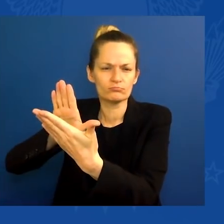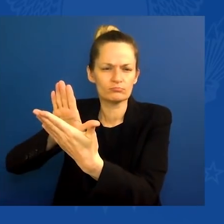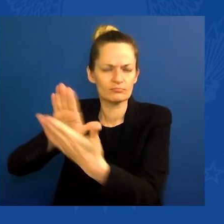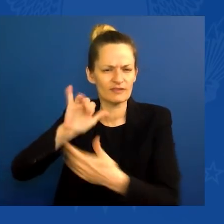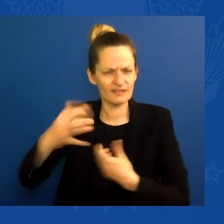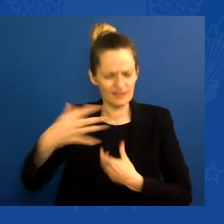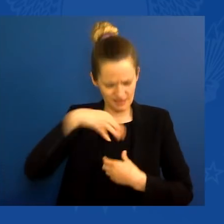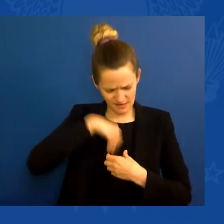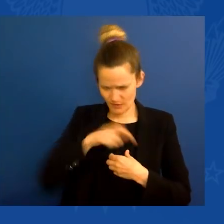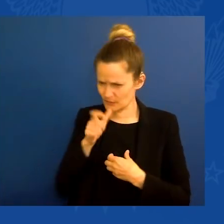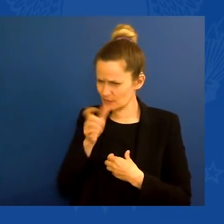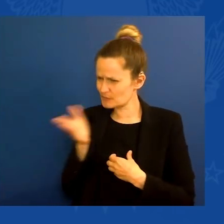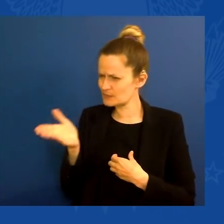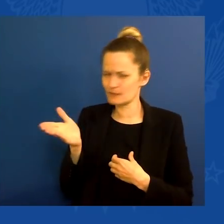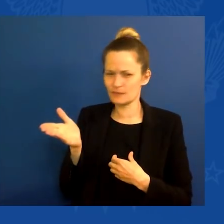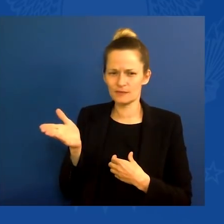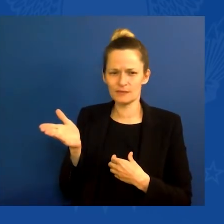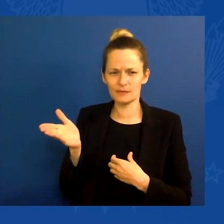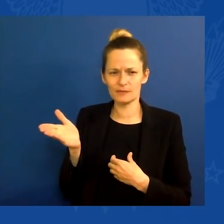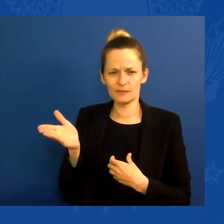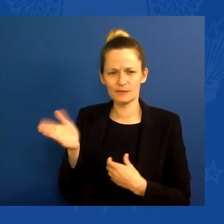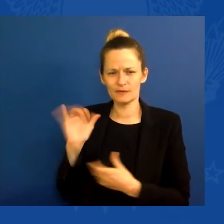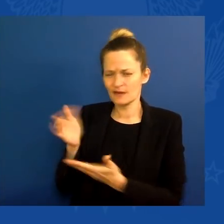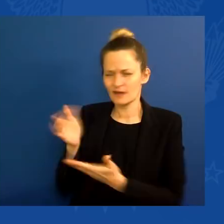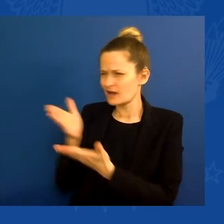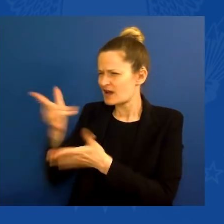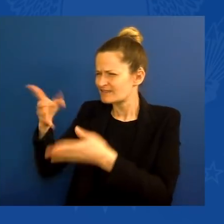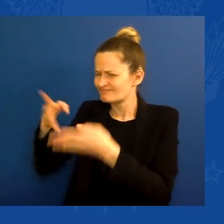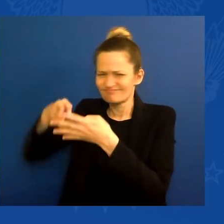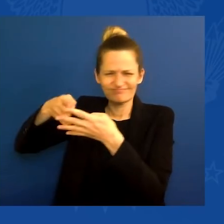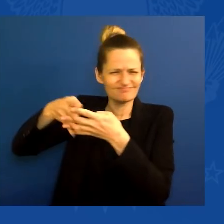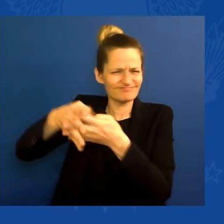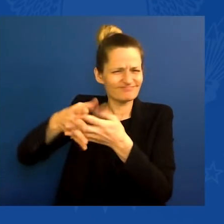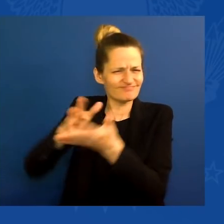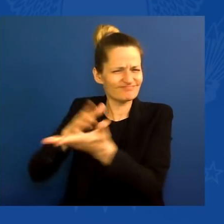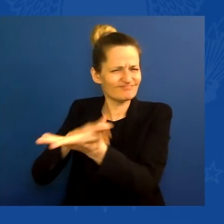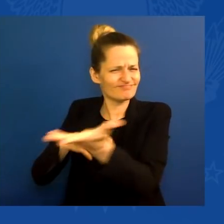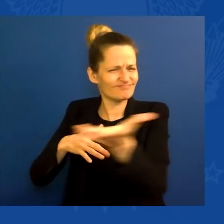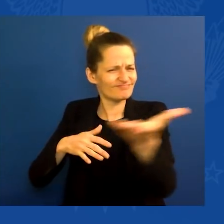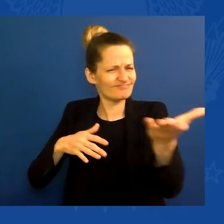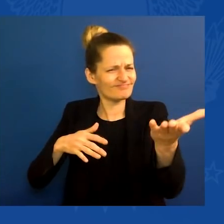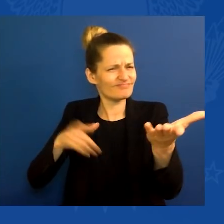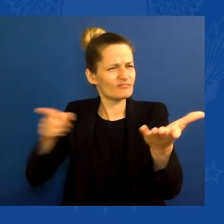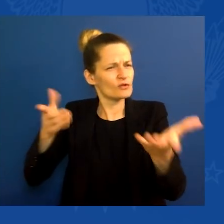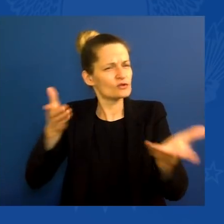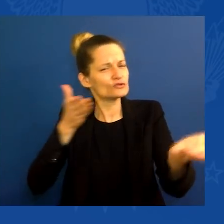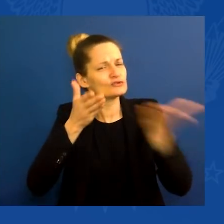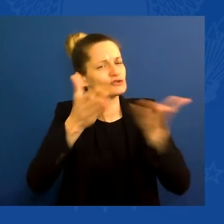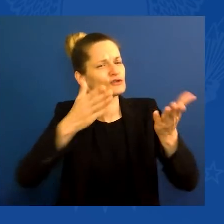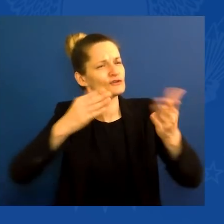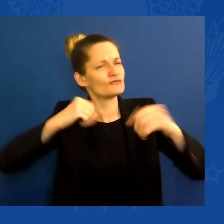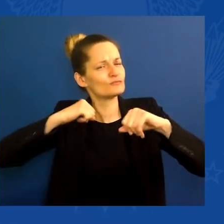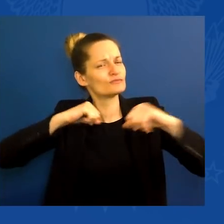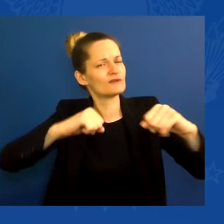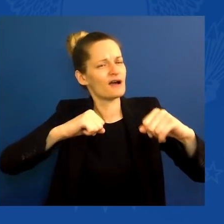They didn't think about it in terms of serving and protecting and defending, but that's what they did. They served even before they put on that shield.